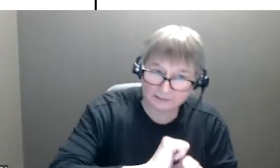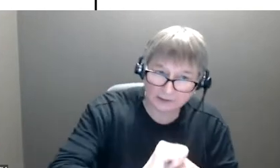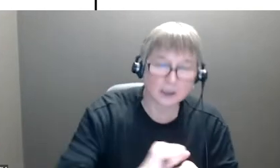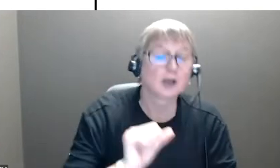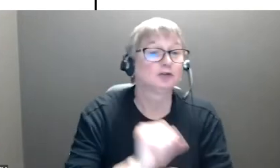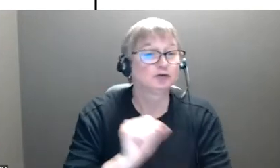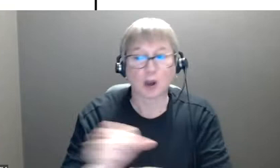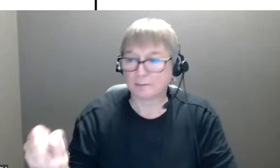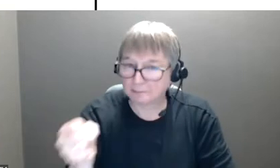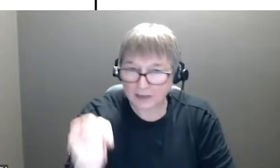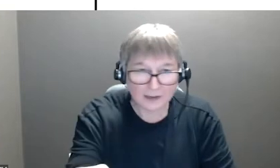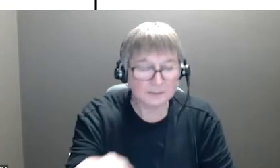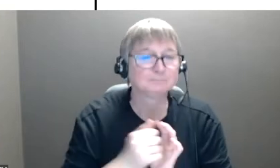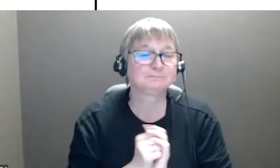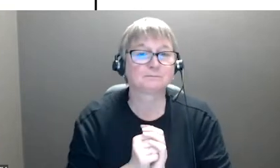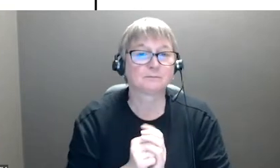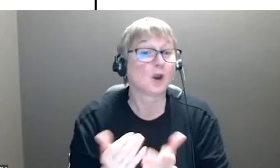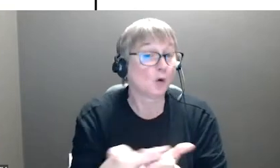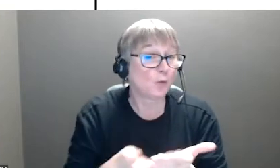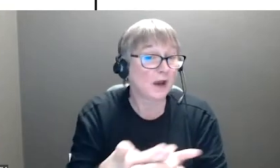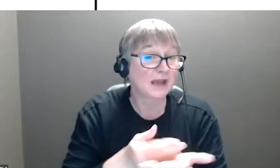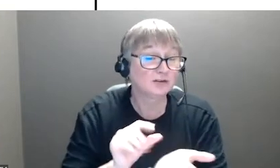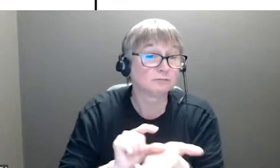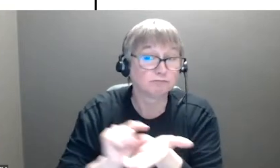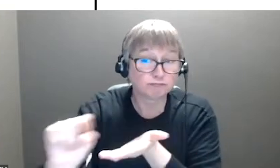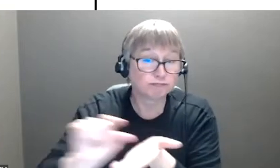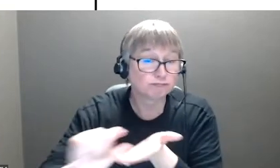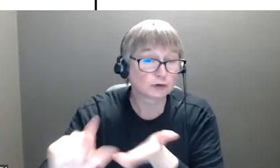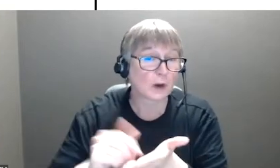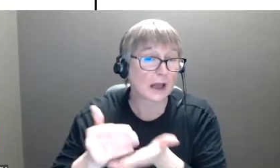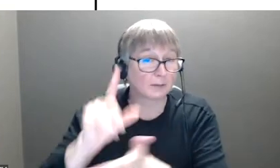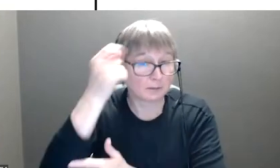employers to hire persons with disabilities. It also provides supports to employers through